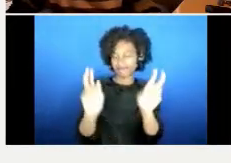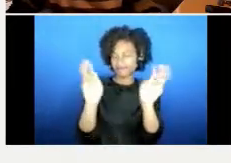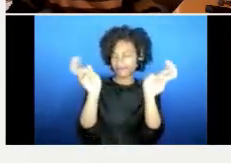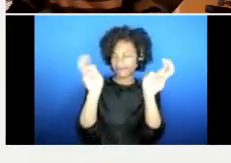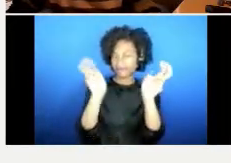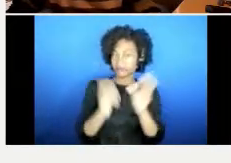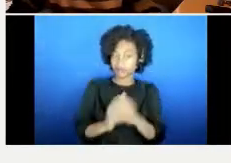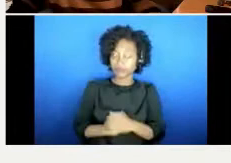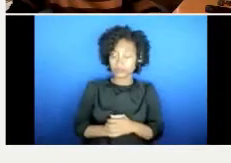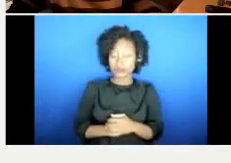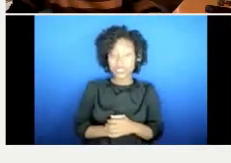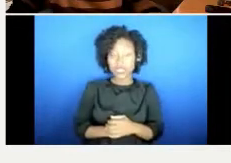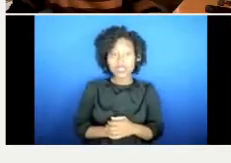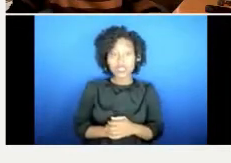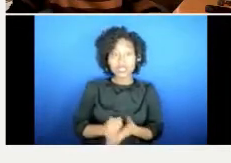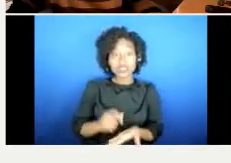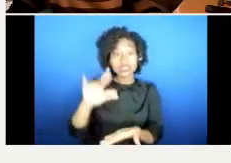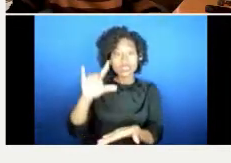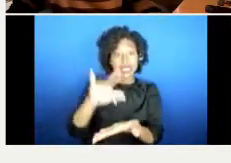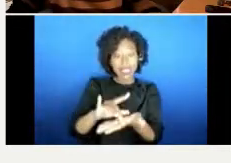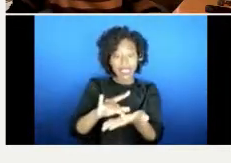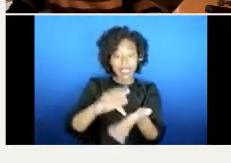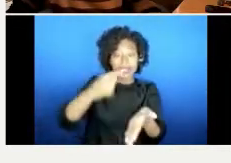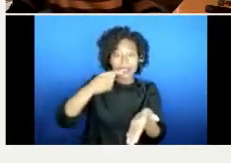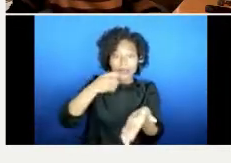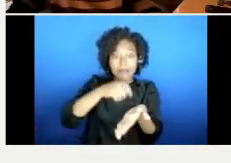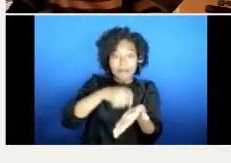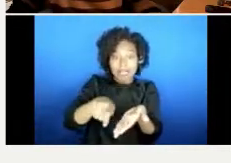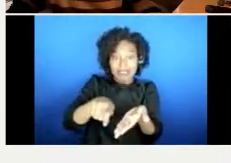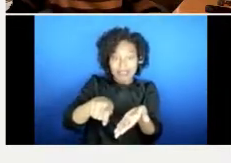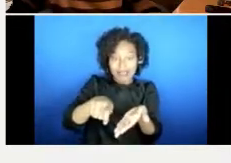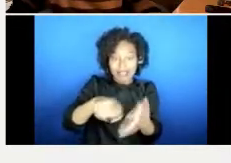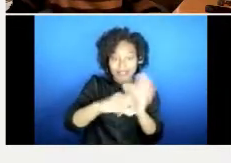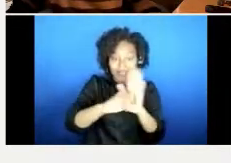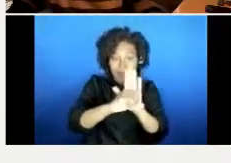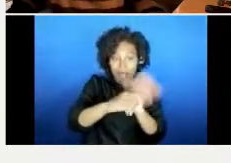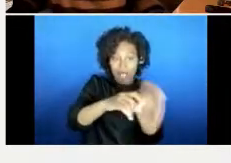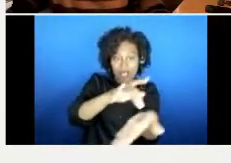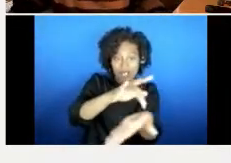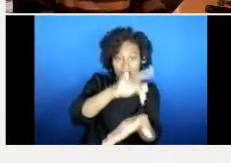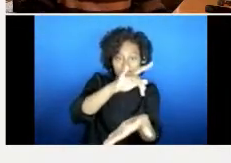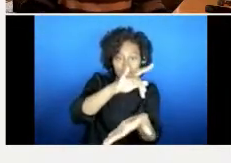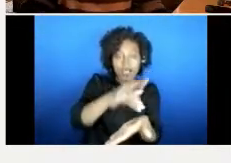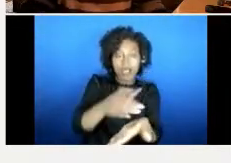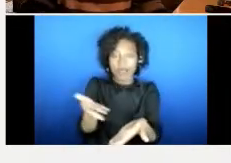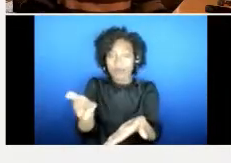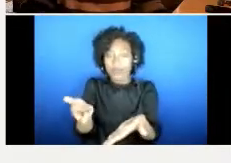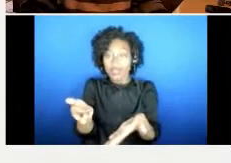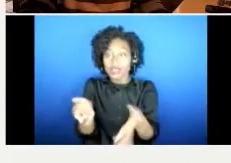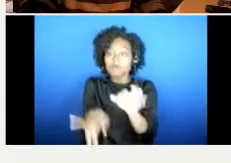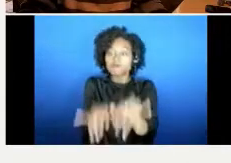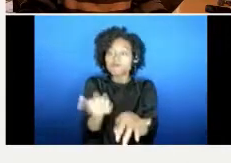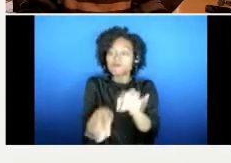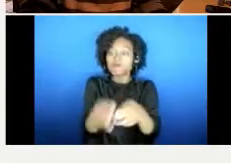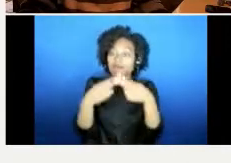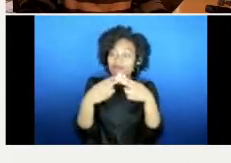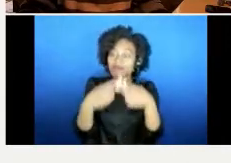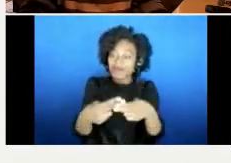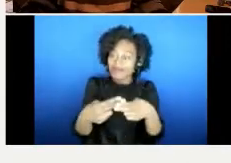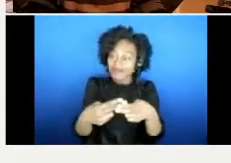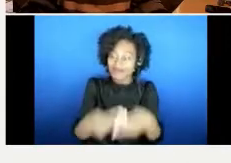you click the pencil icon or edit icon there to be the name.